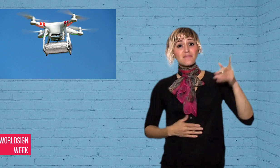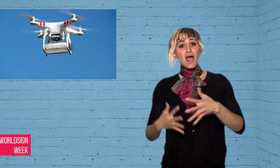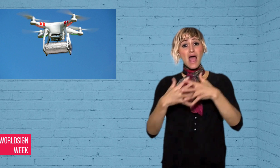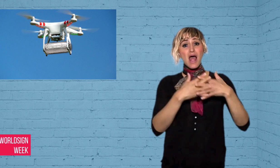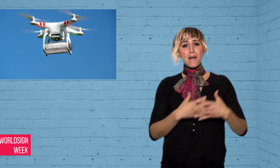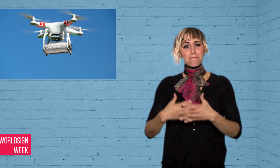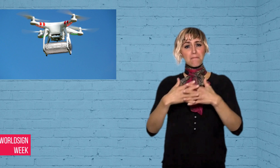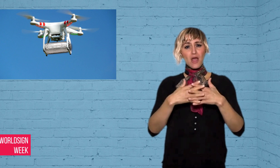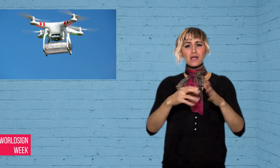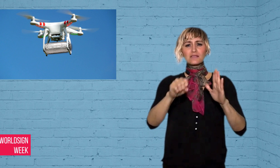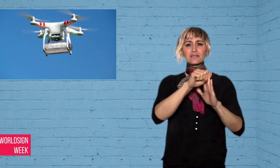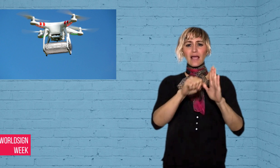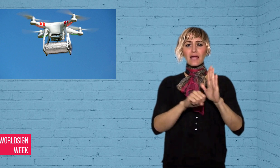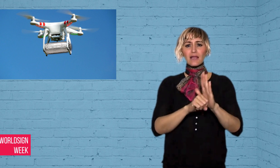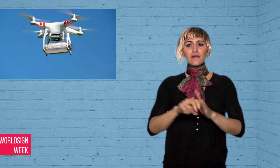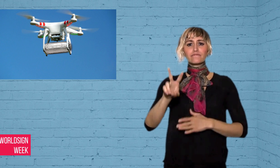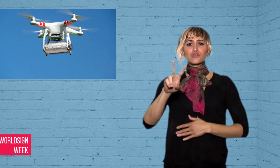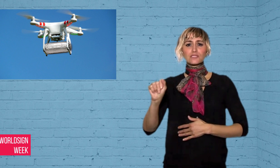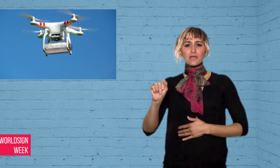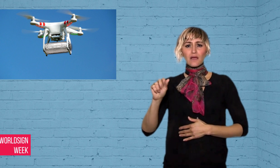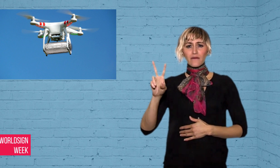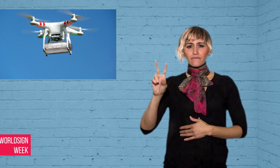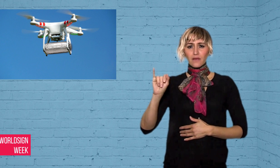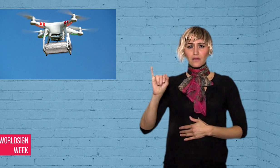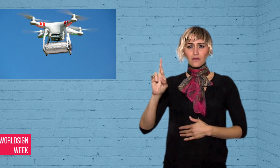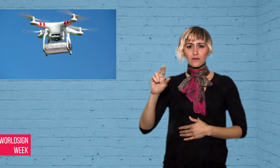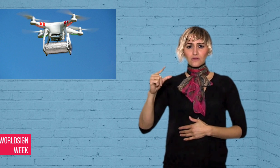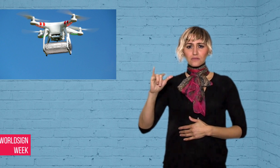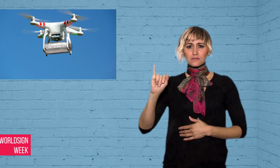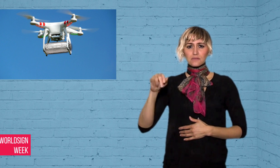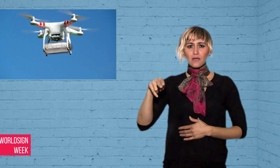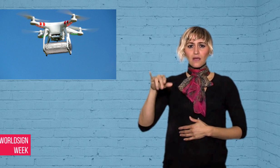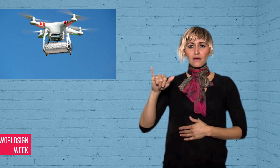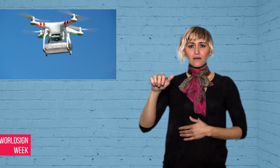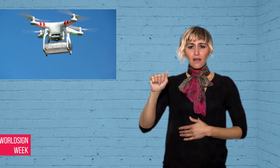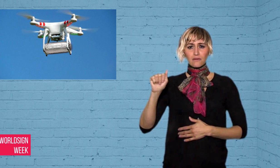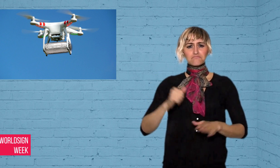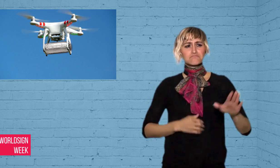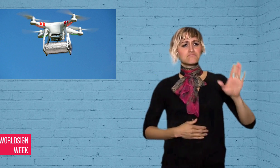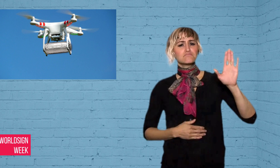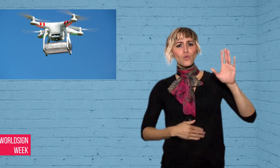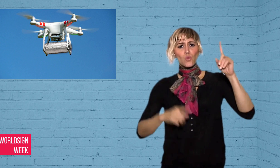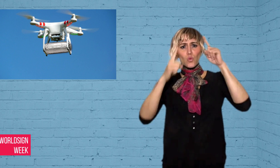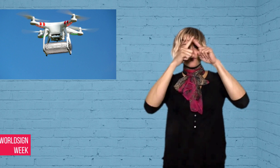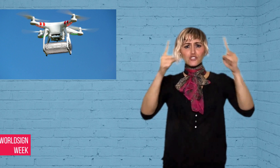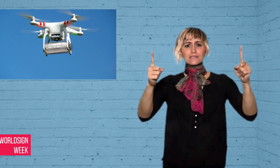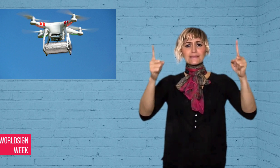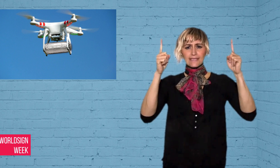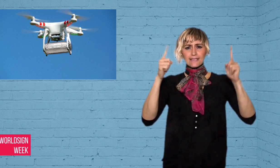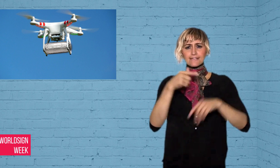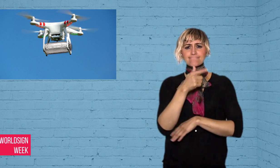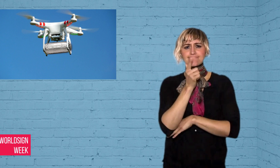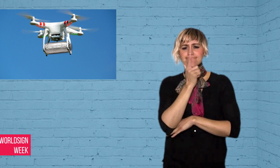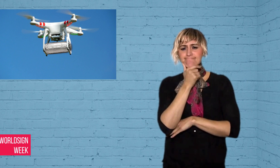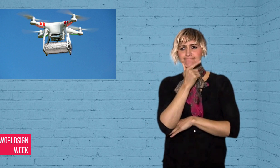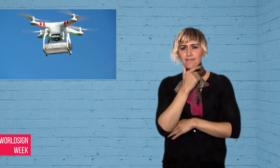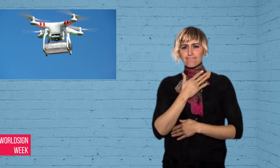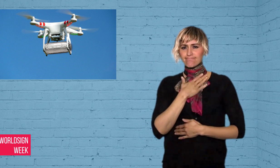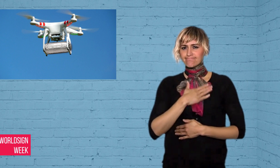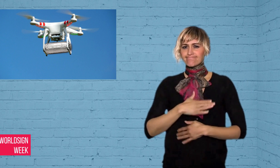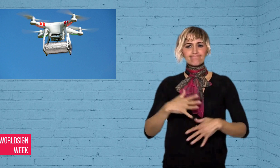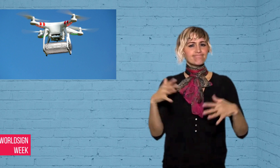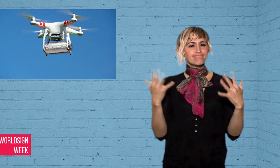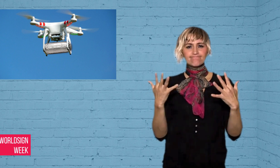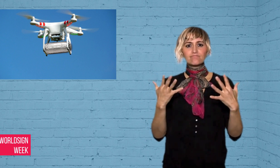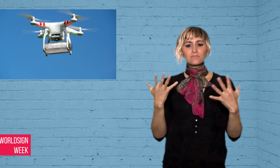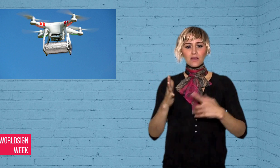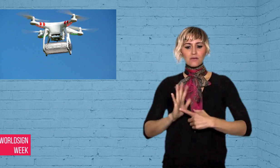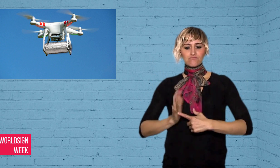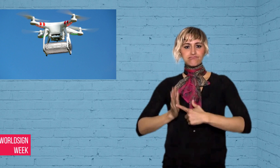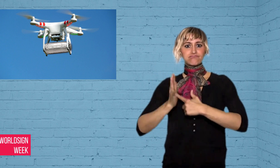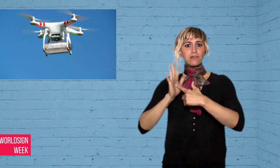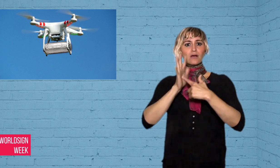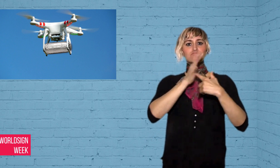A university in Virginia, United States is trying